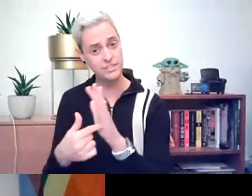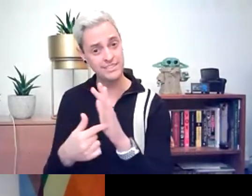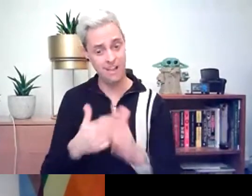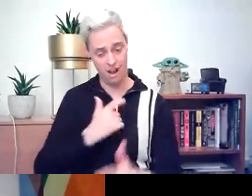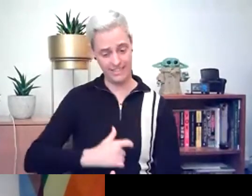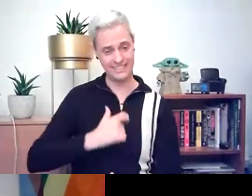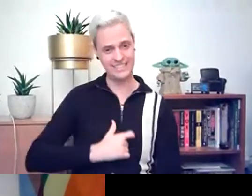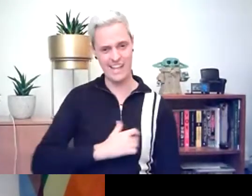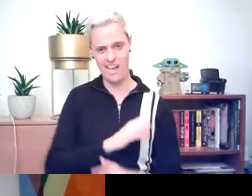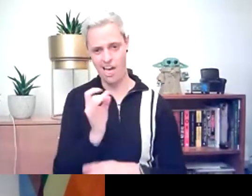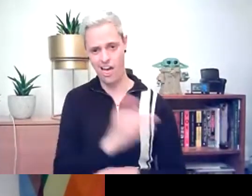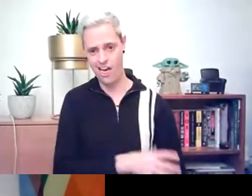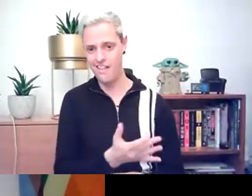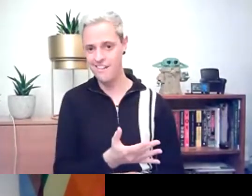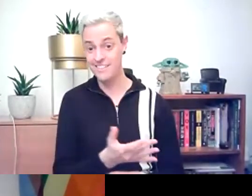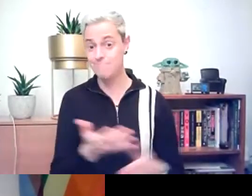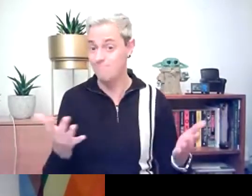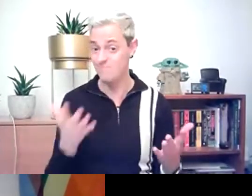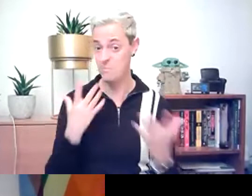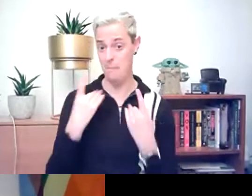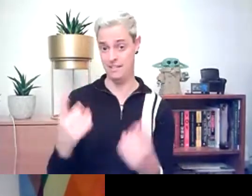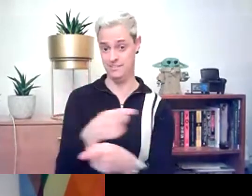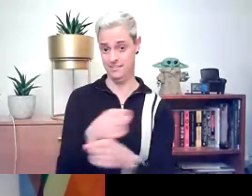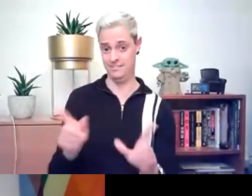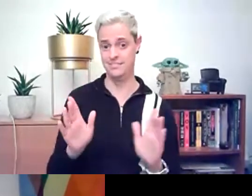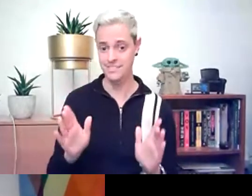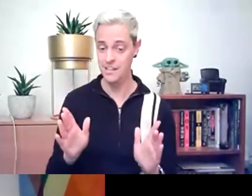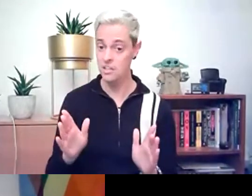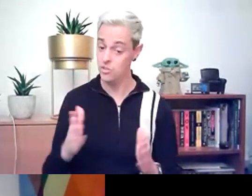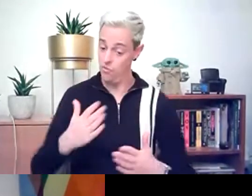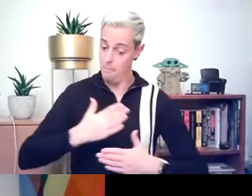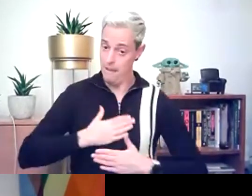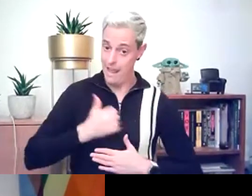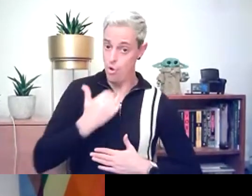good enough for you is, and reach for that and find as much support as you can. out.